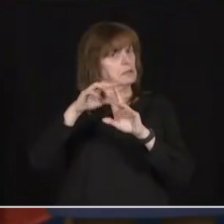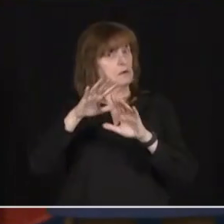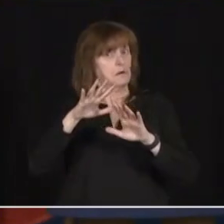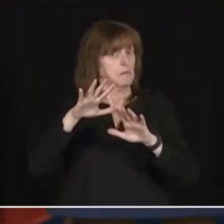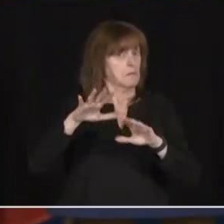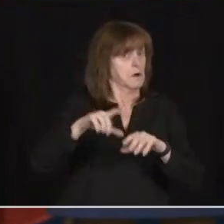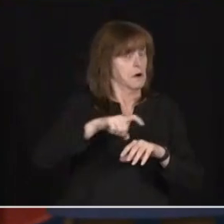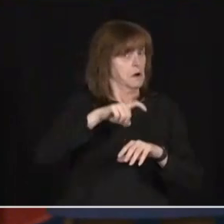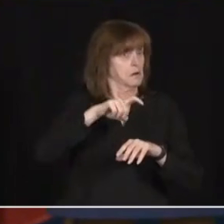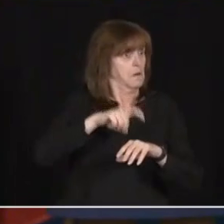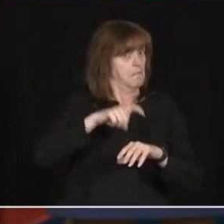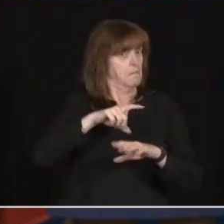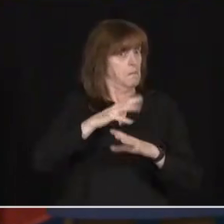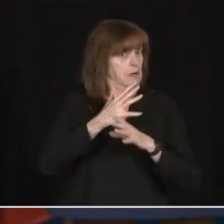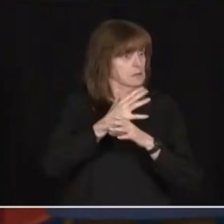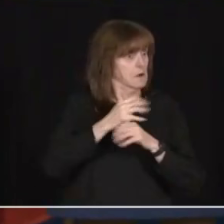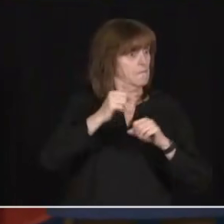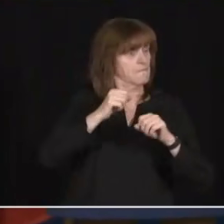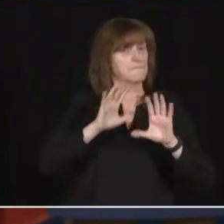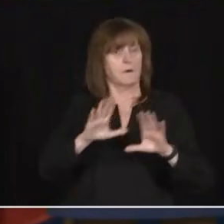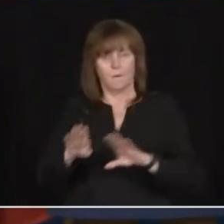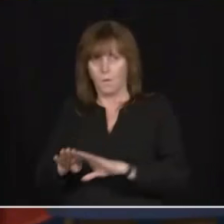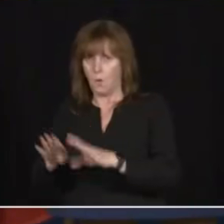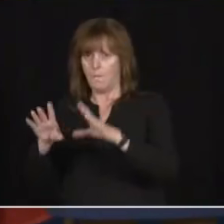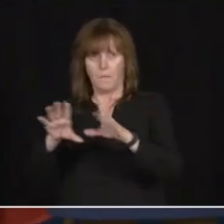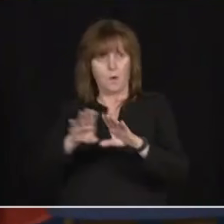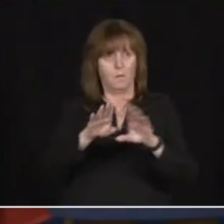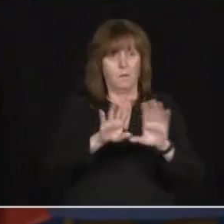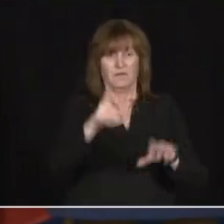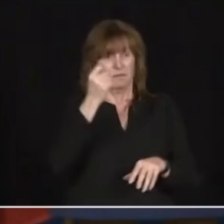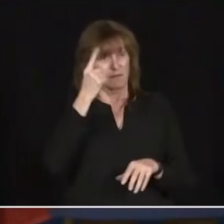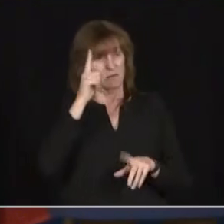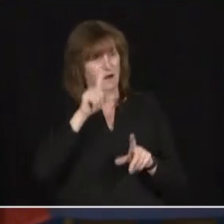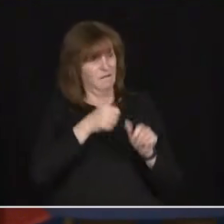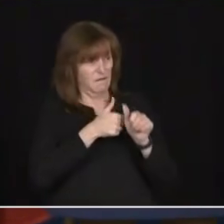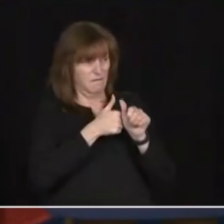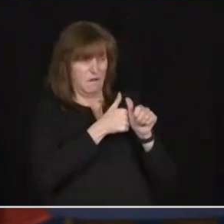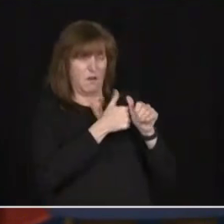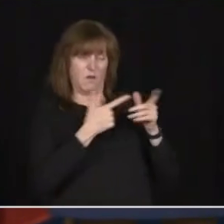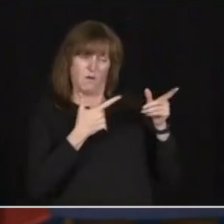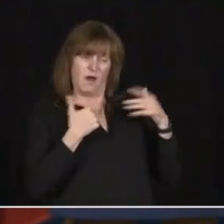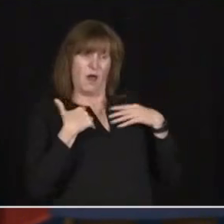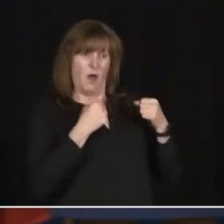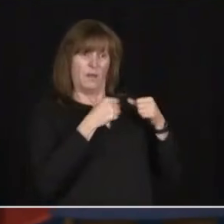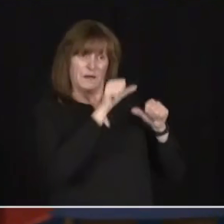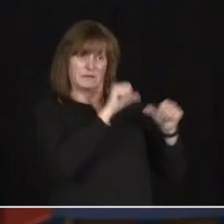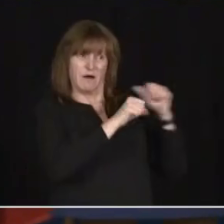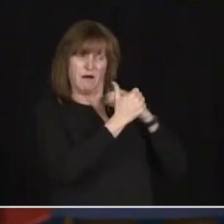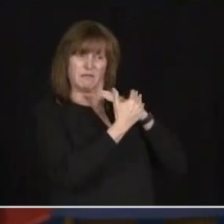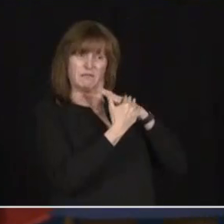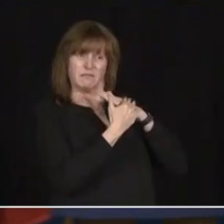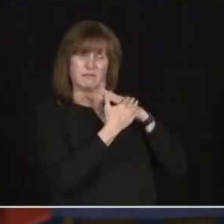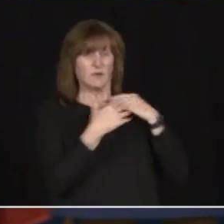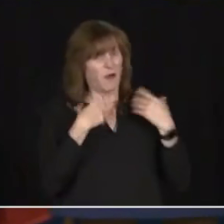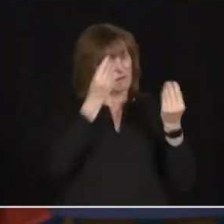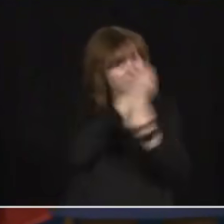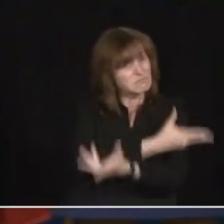We are getting ready to reopen the province when it's safe to do so, guided by the best science and health advice.